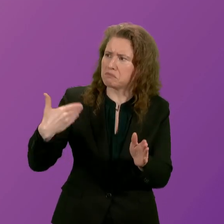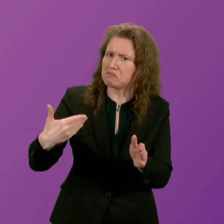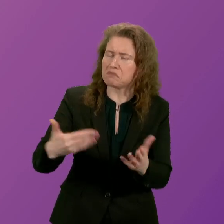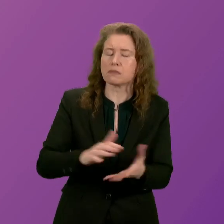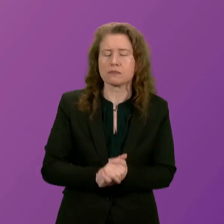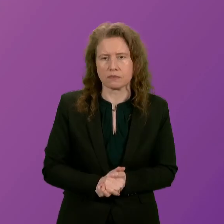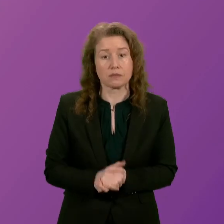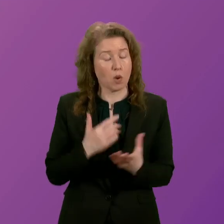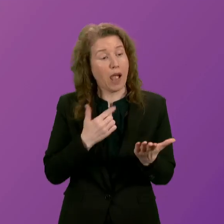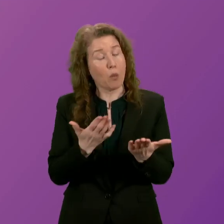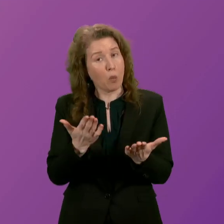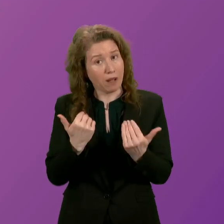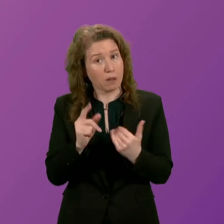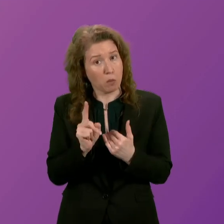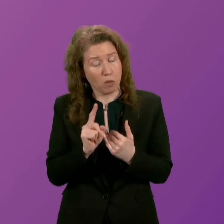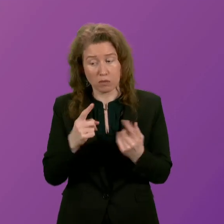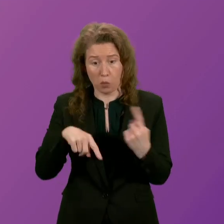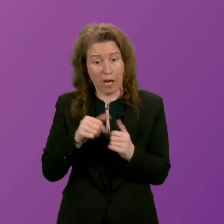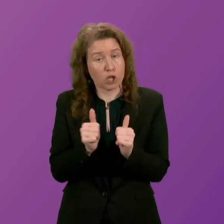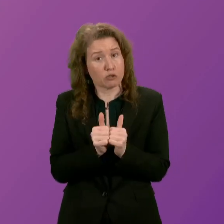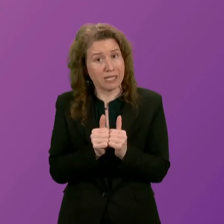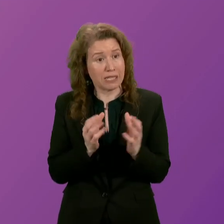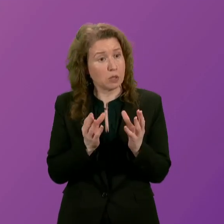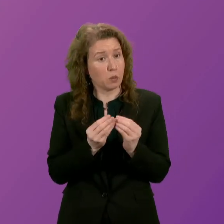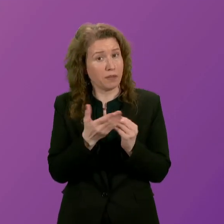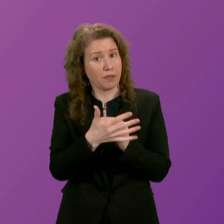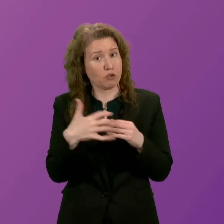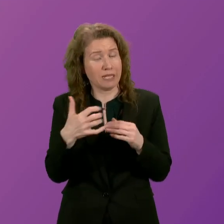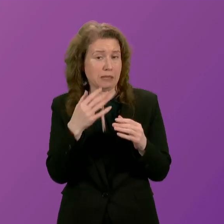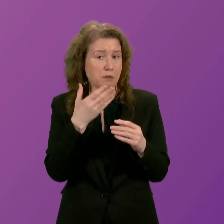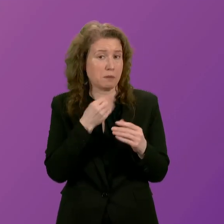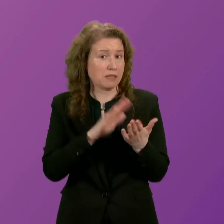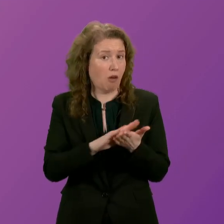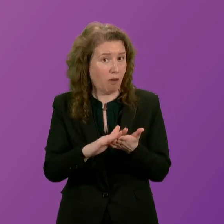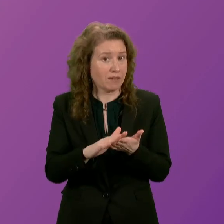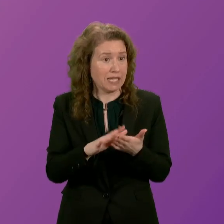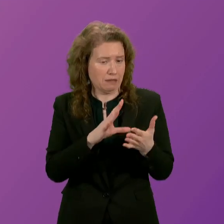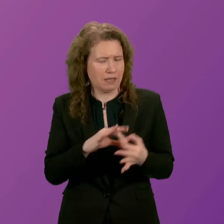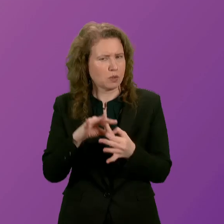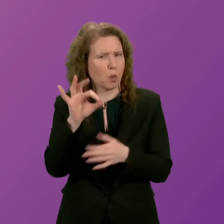I welcome the fact that we are in agreement with Mr Harvie on the question of the housing